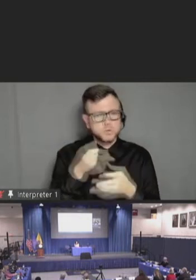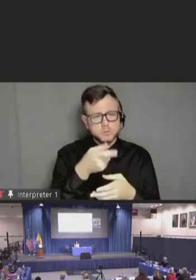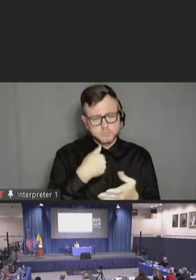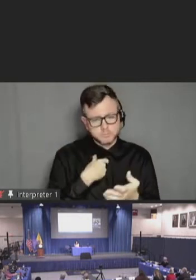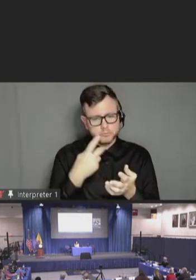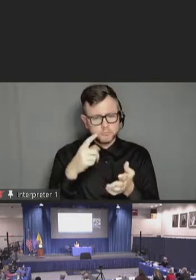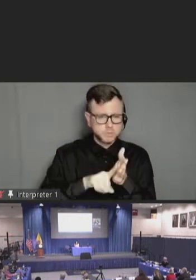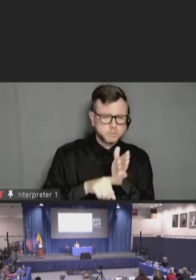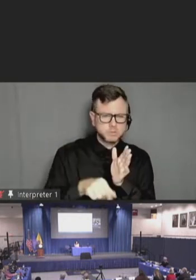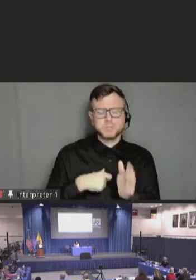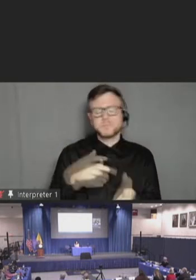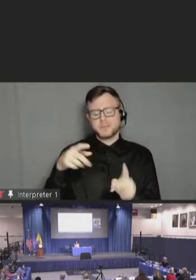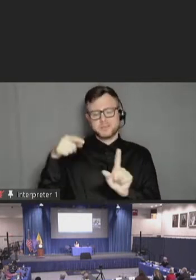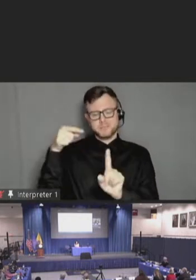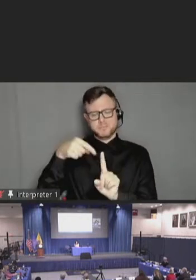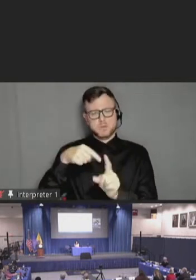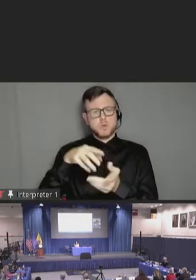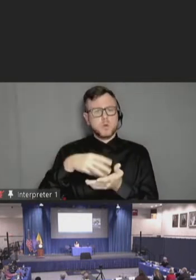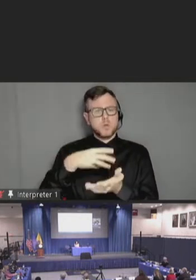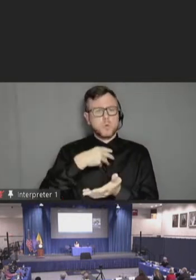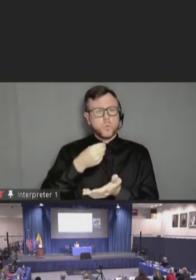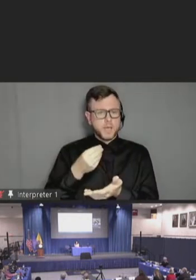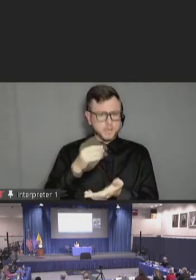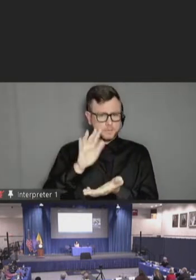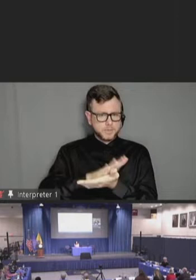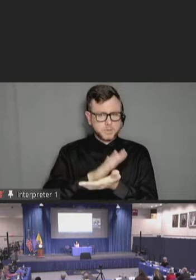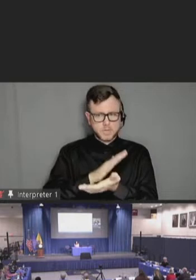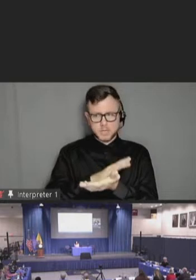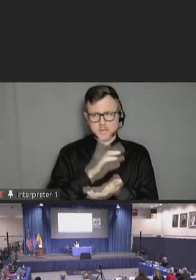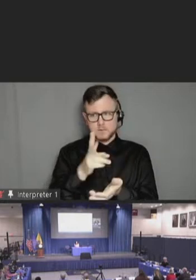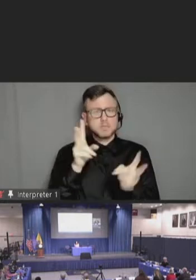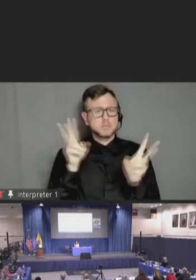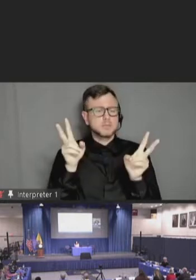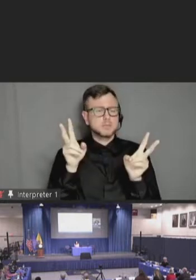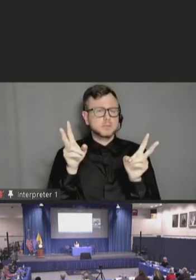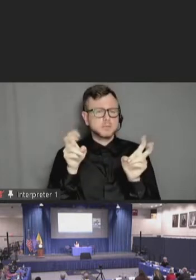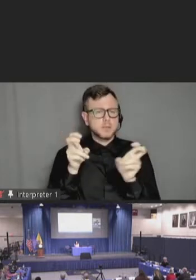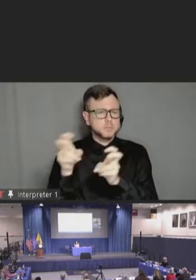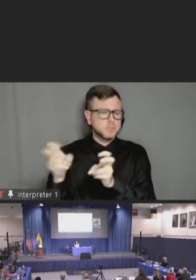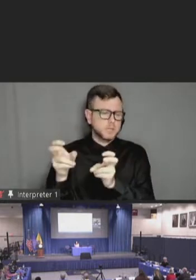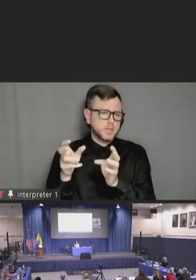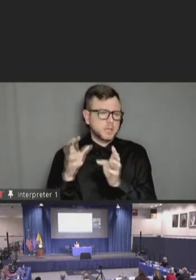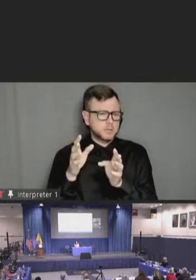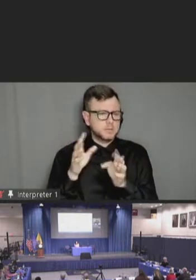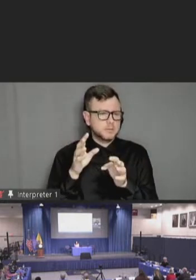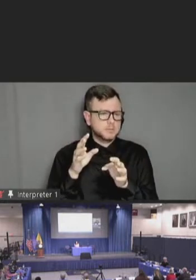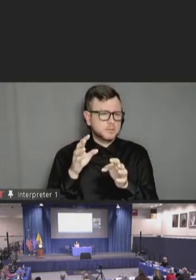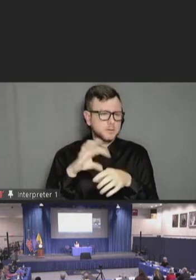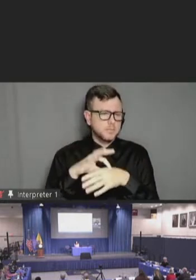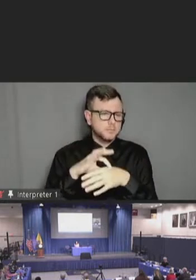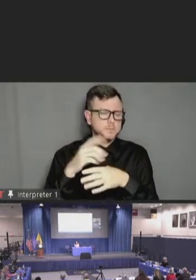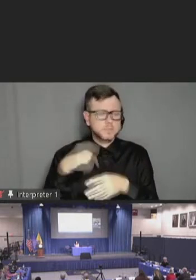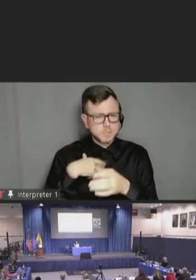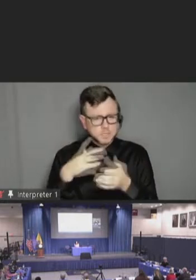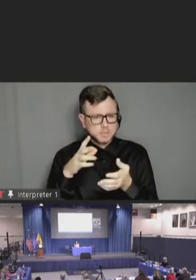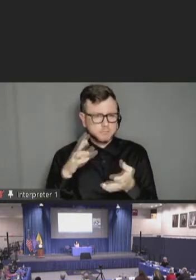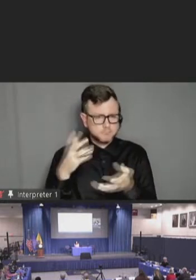So, the white paper involved subject matter expert consultation as well as CDC input and input from VSD investigators.